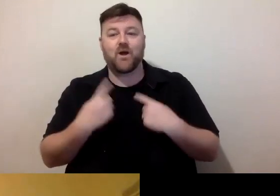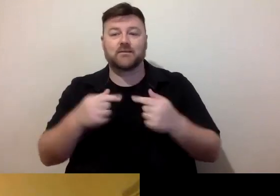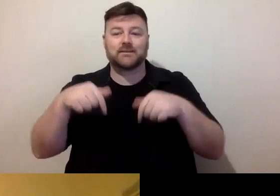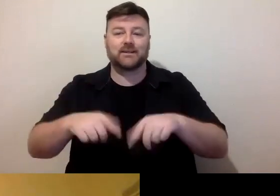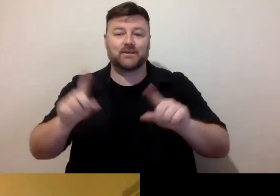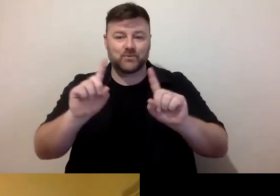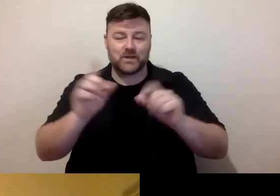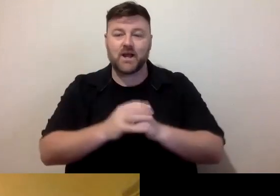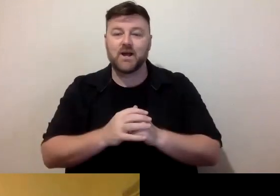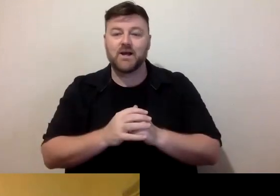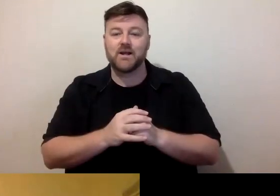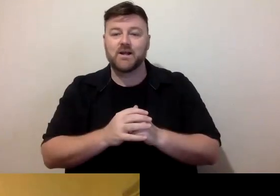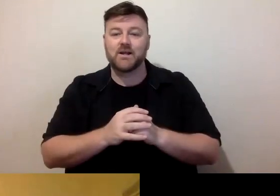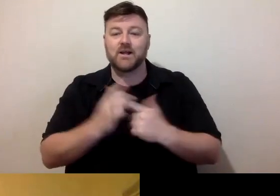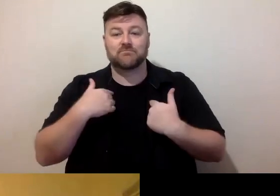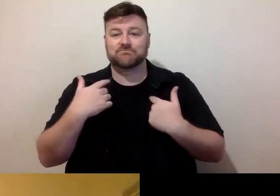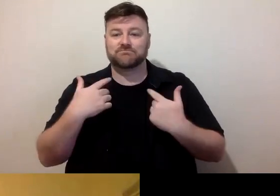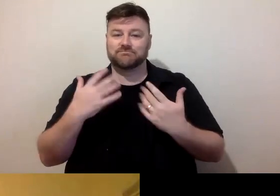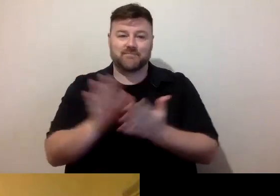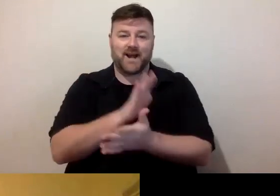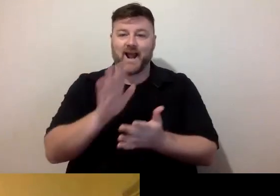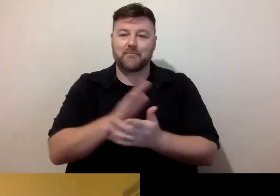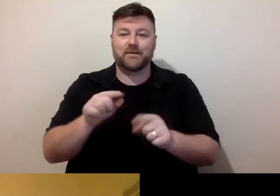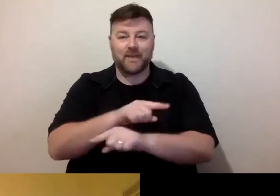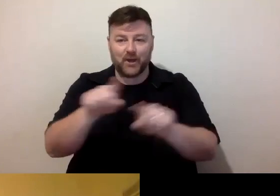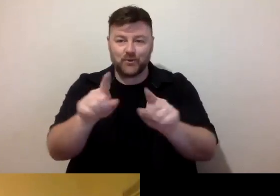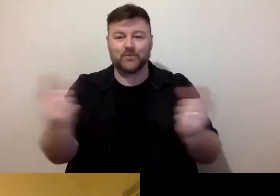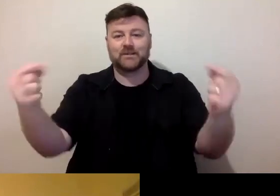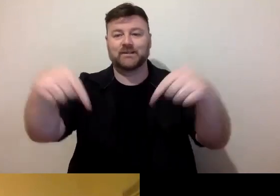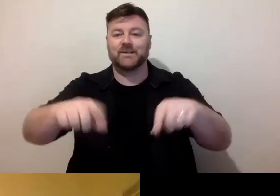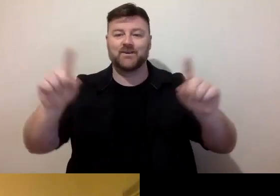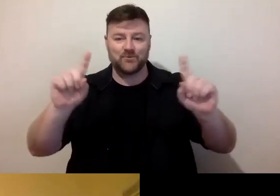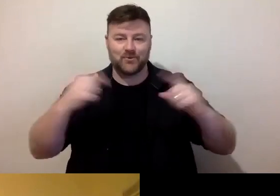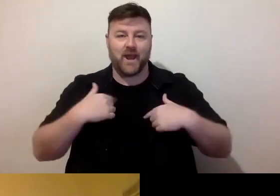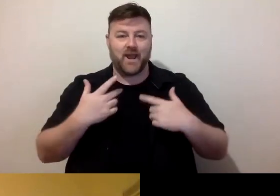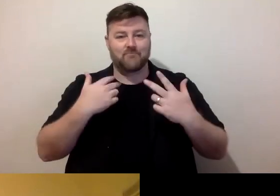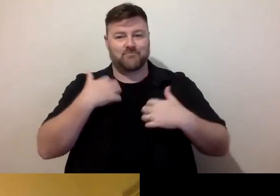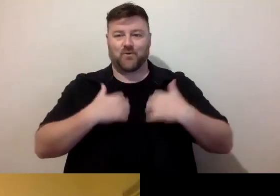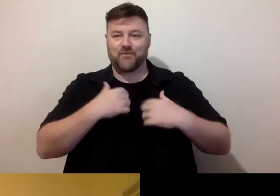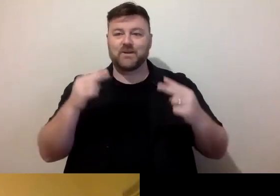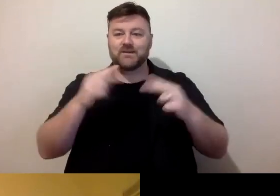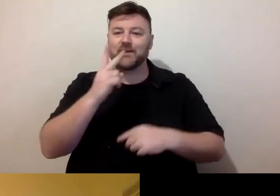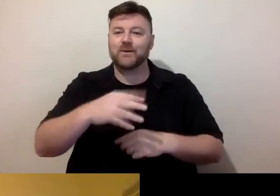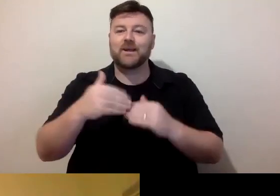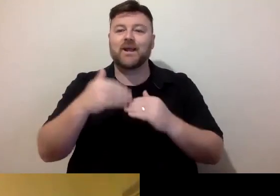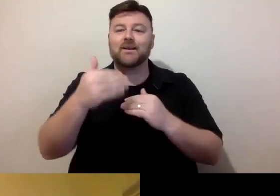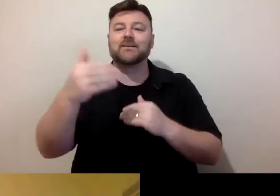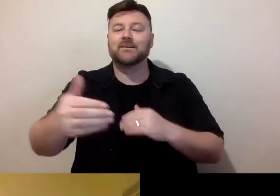We are really happy that everyone made it today, and we look forward to seeing you again next time. Thanks very much.